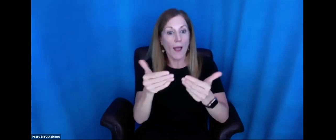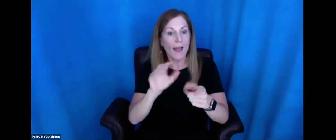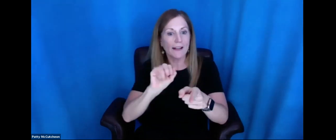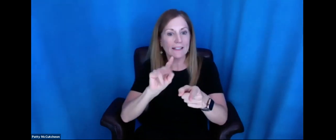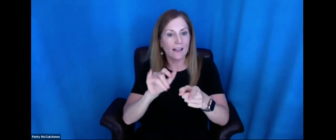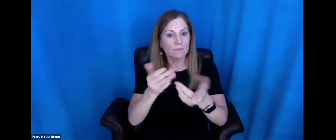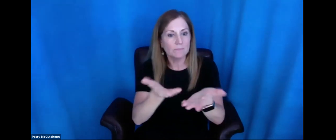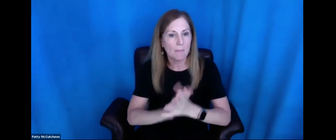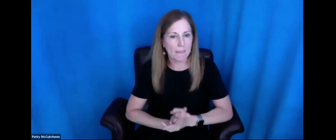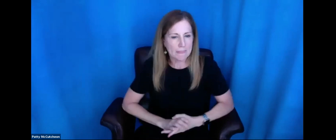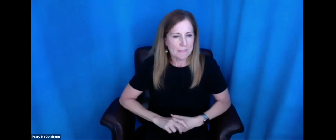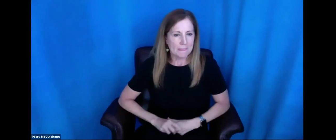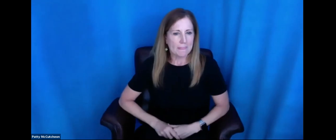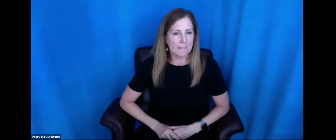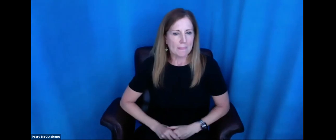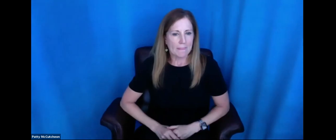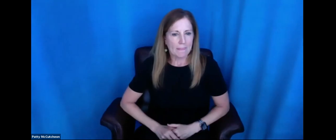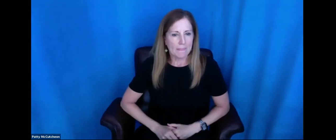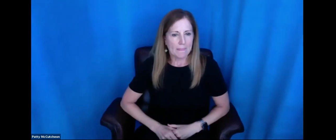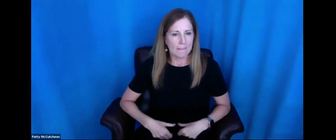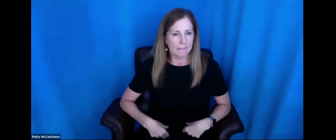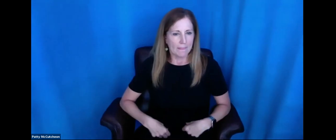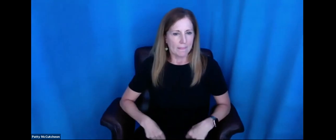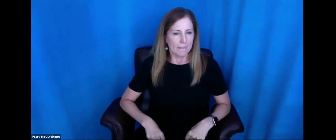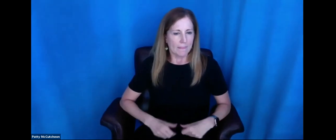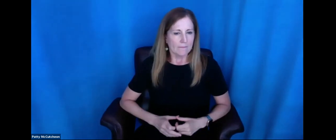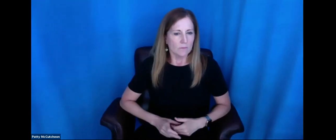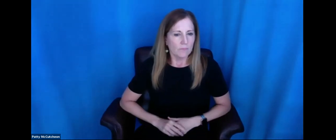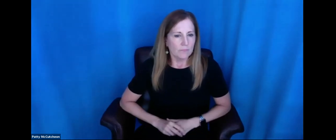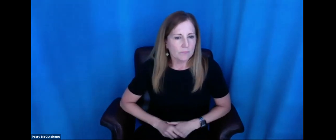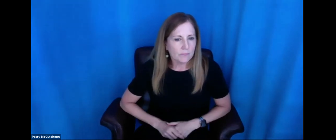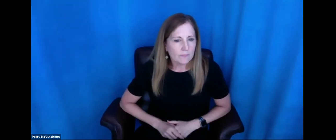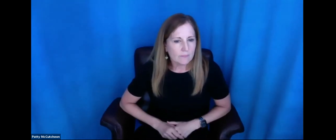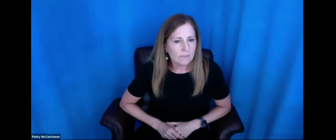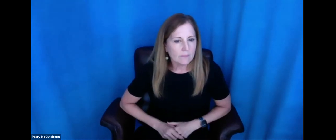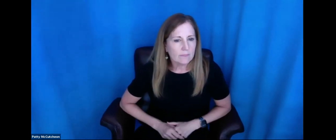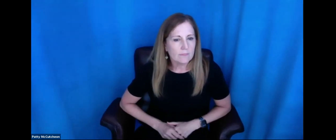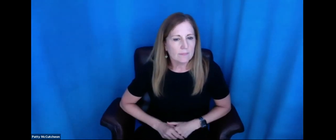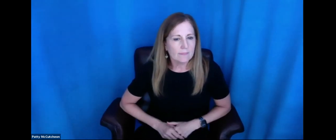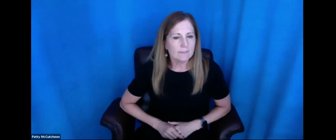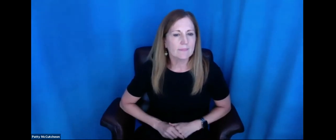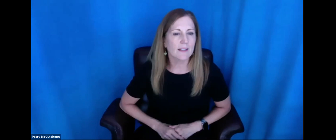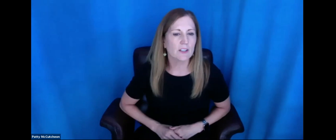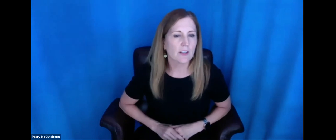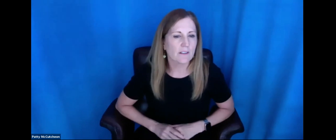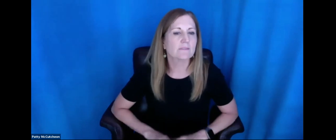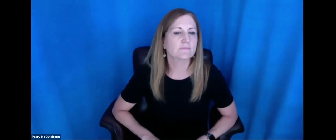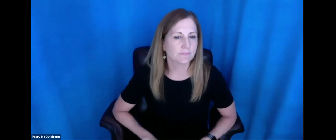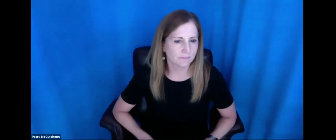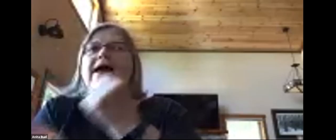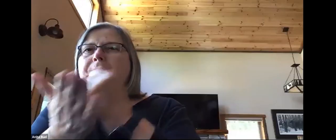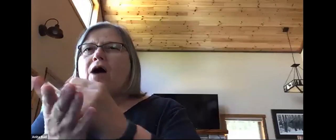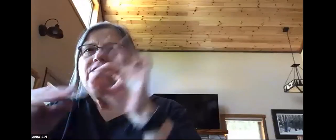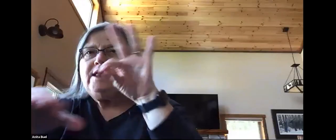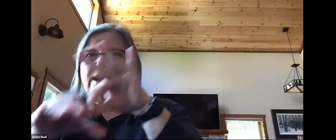Anita: I just would like to share in terms of folks